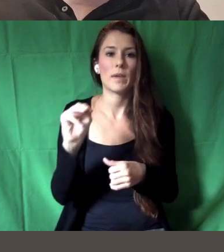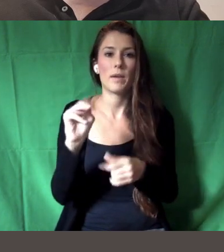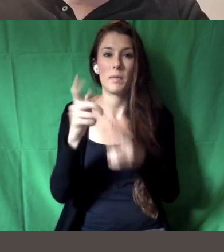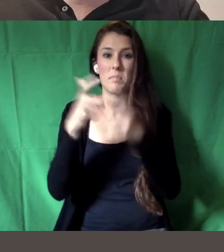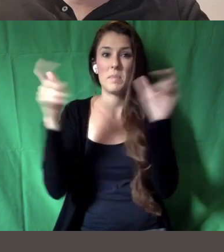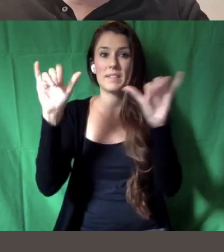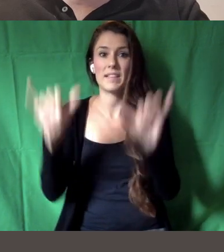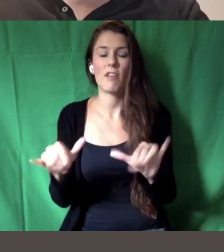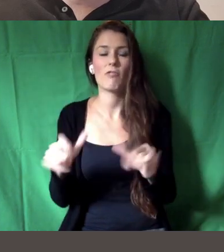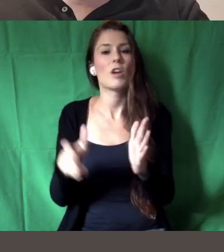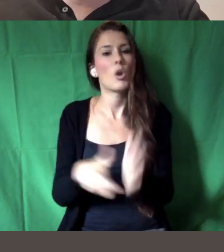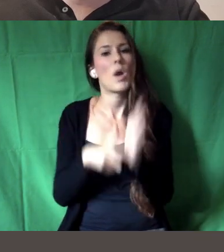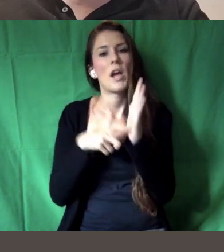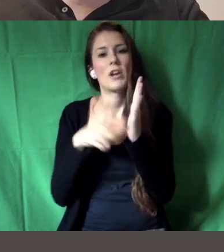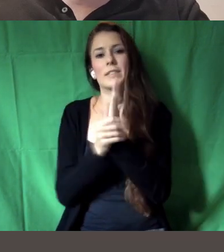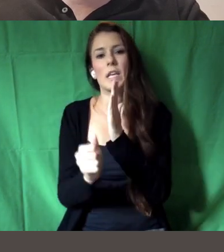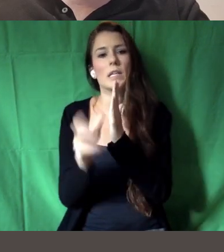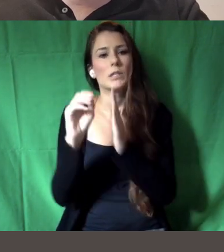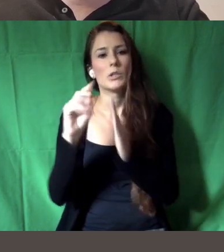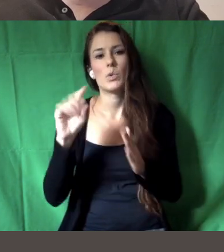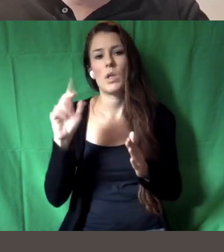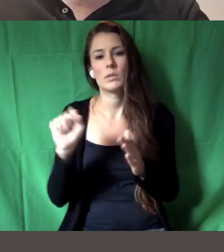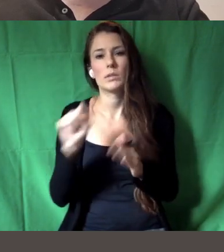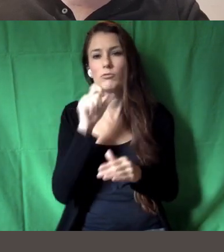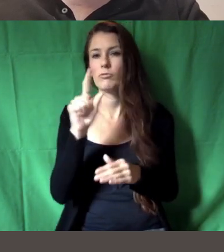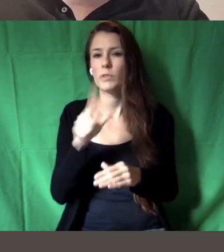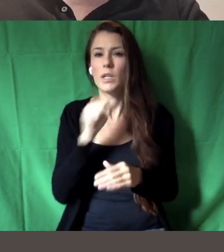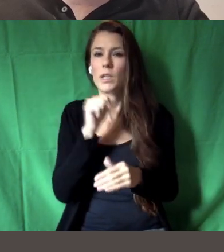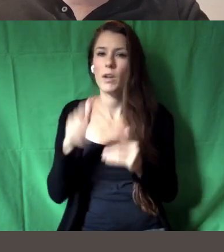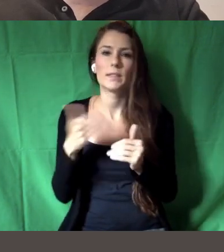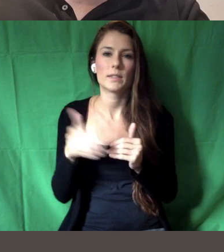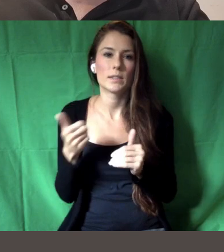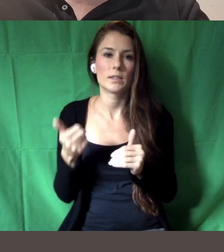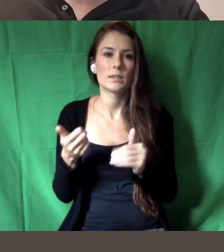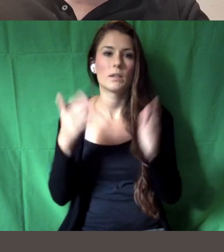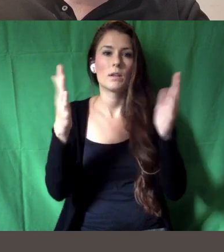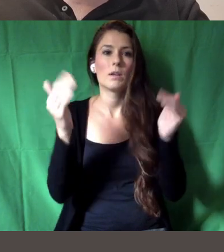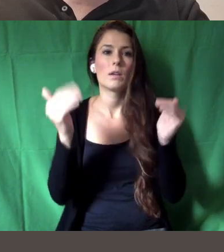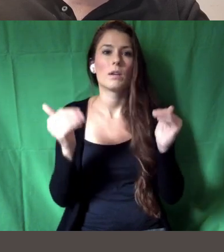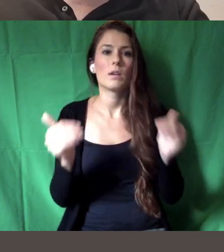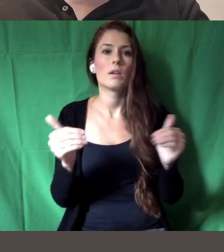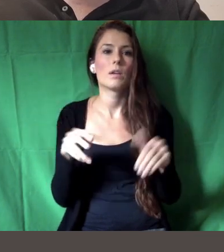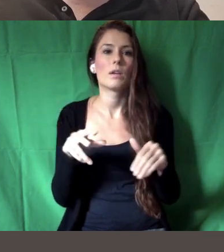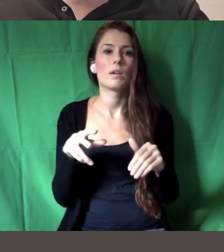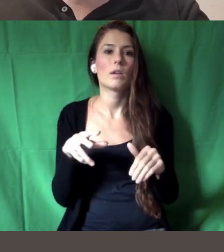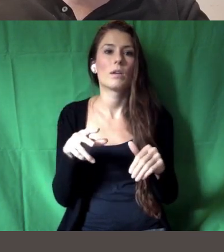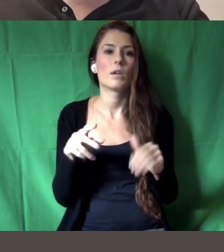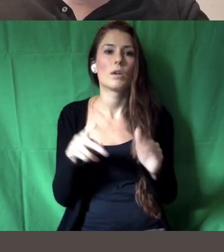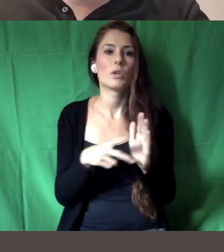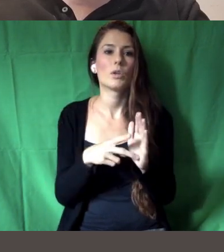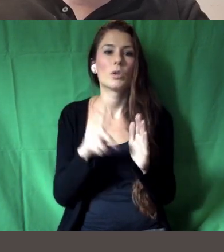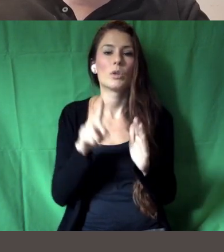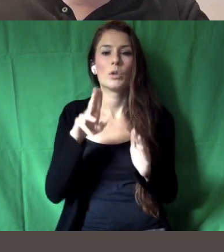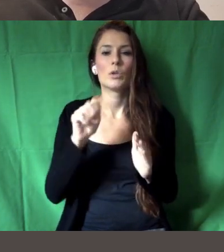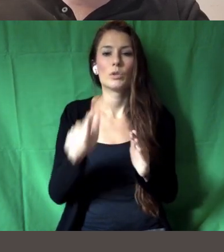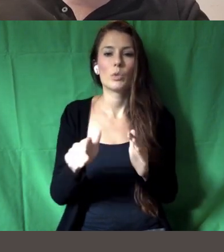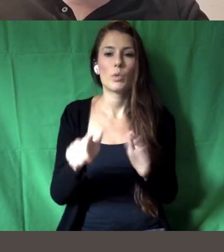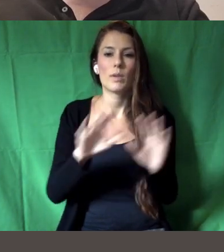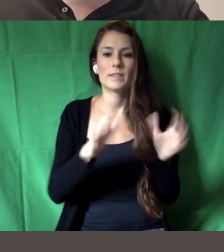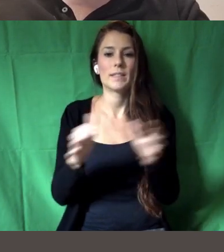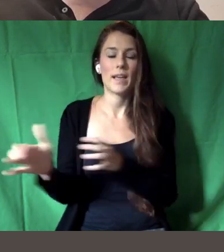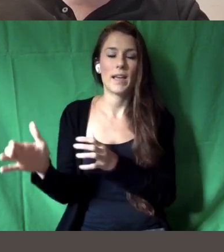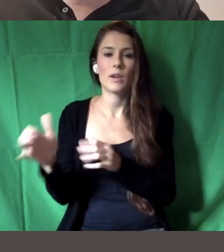requires skills and tools. It's not an easy task. Selected a dual set of TDR and TCL metrics worked